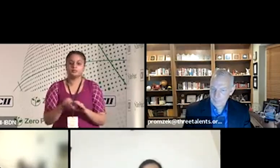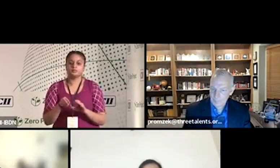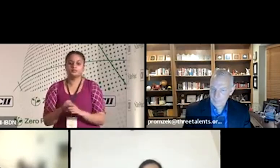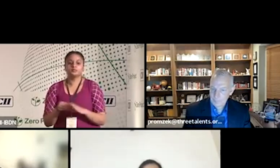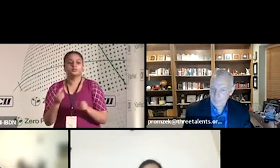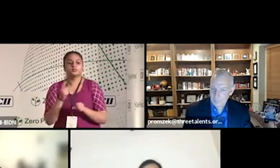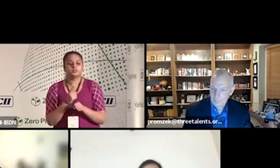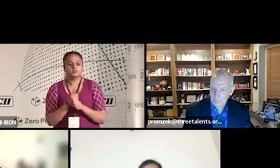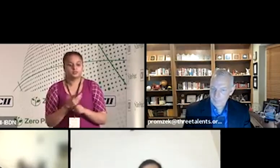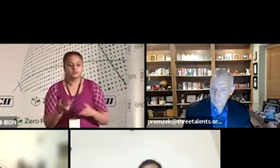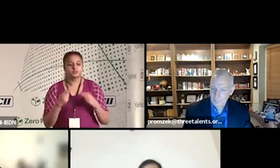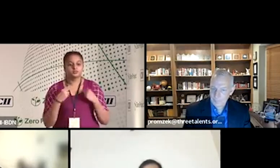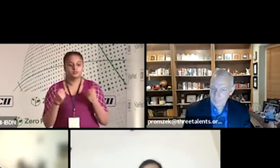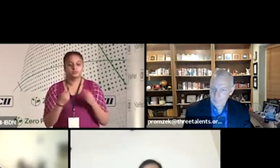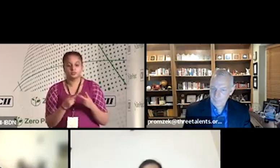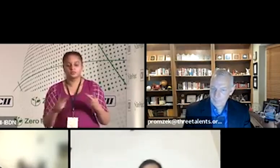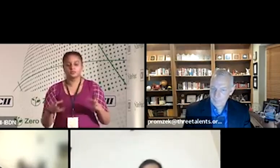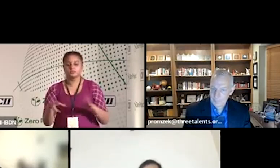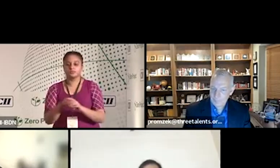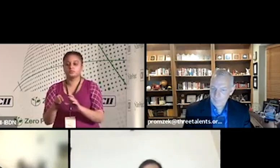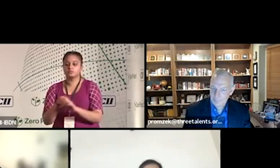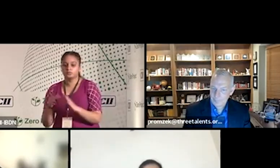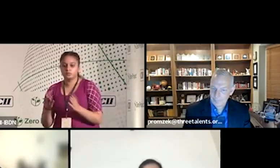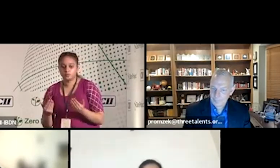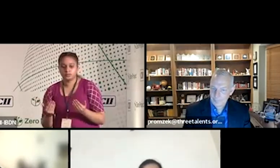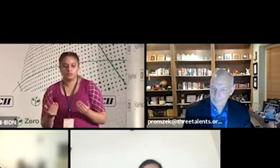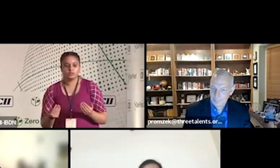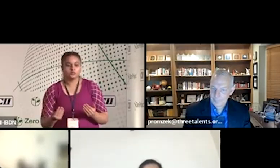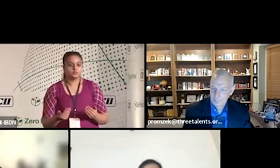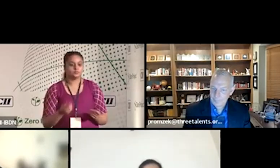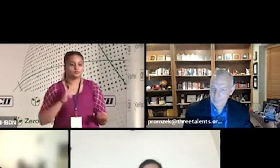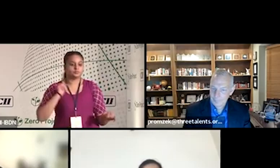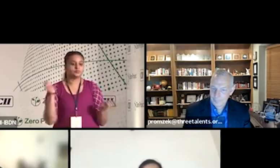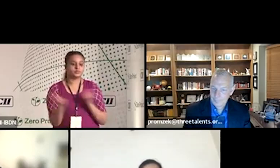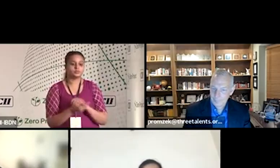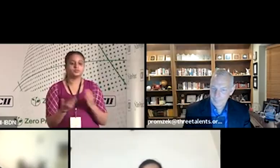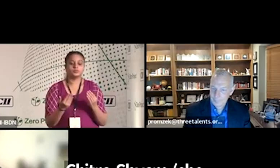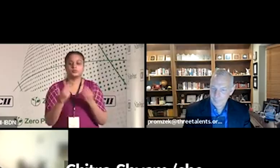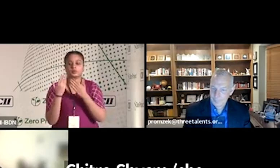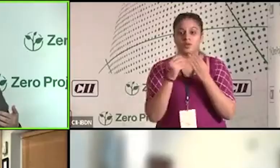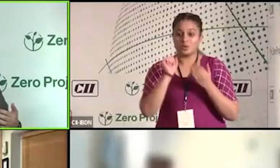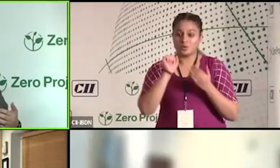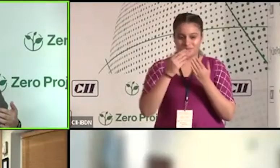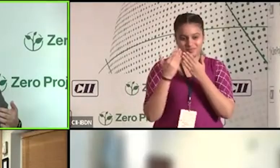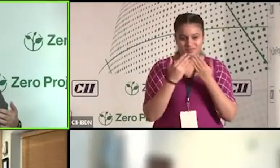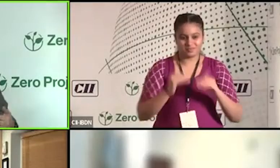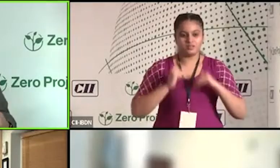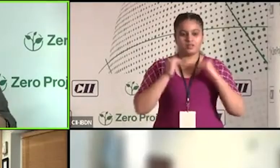Not everyone is meant to on for years and years of higher education. We need access to vocations.